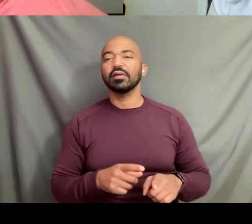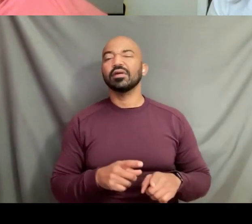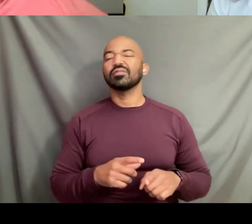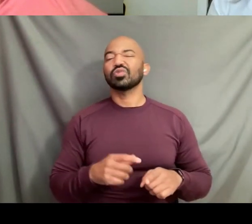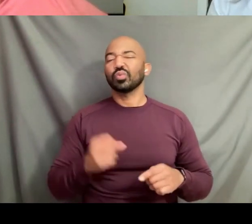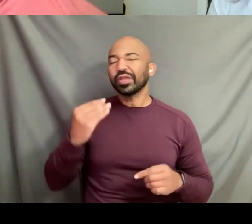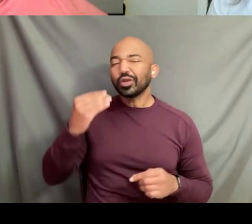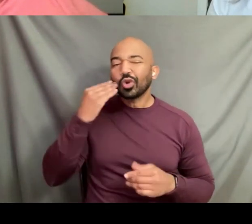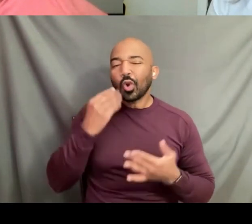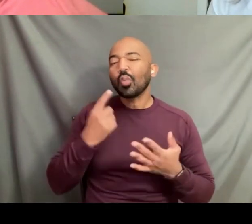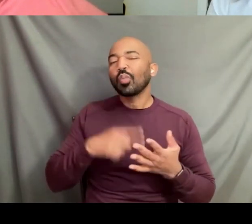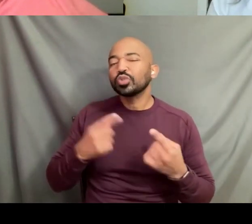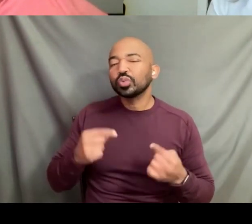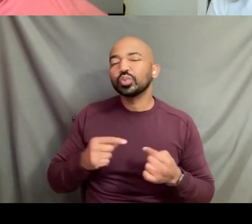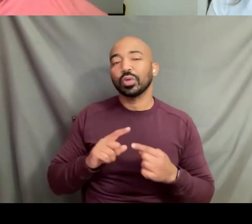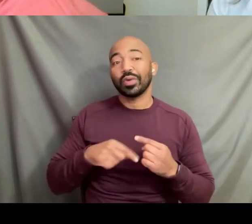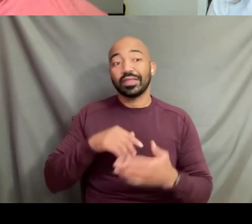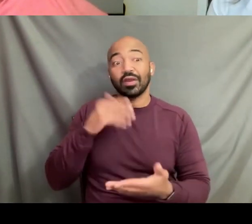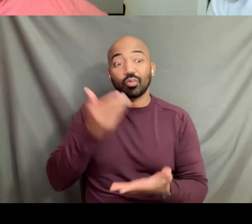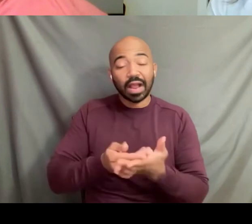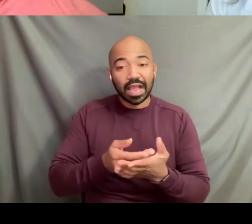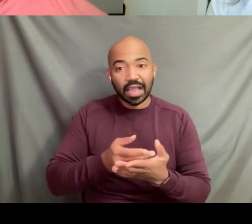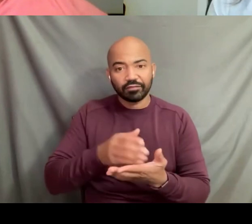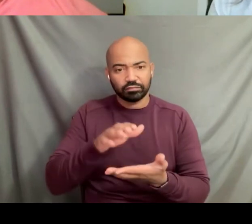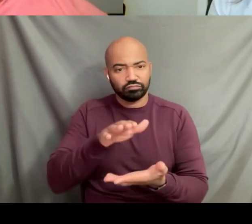That's fantastic and I think that's really key for,